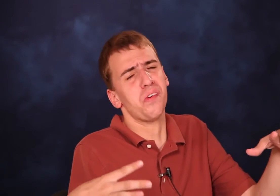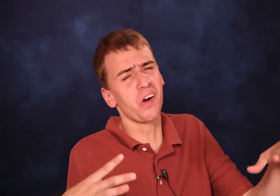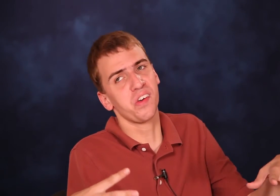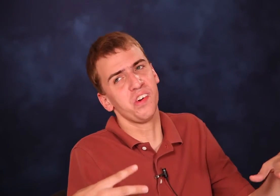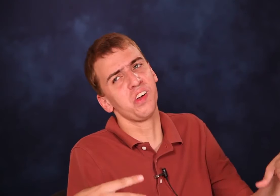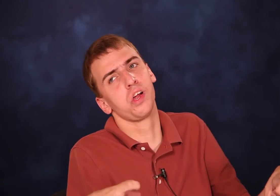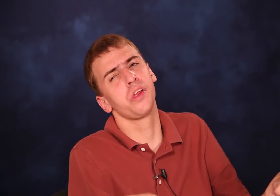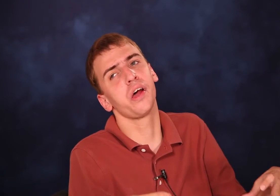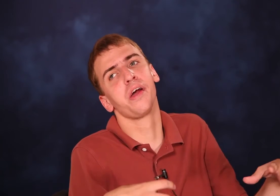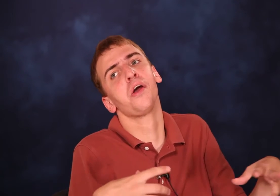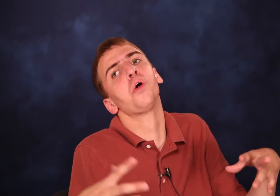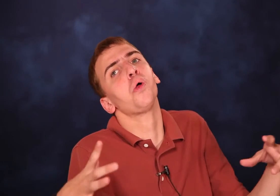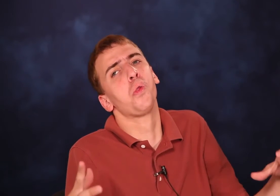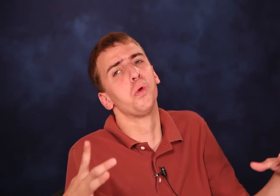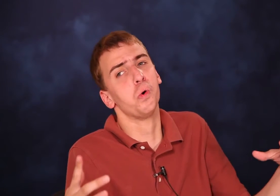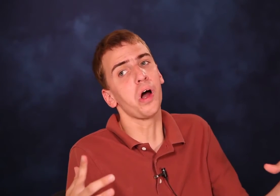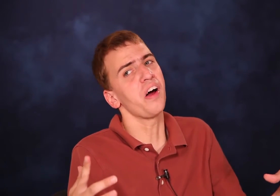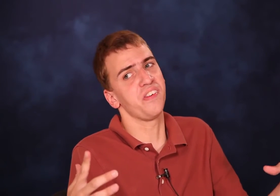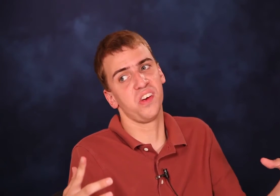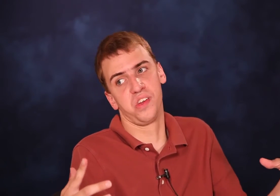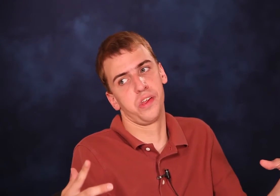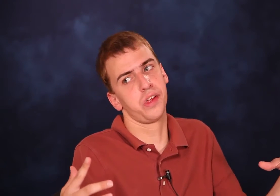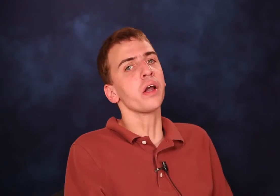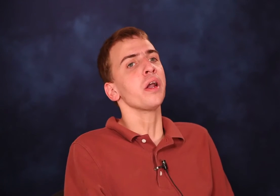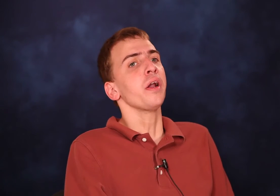what I was trying to say through actions.